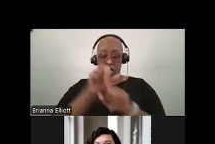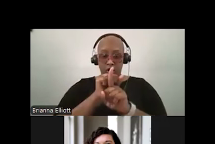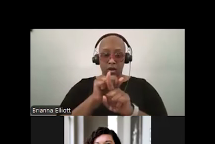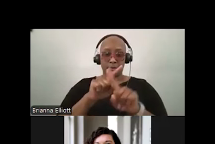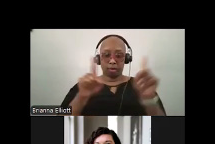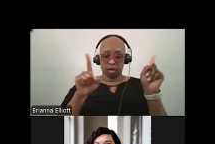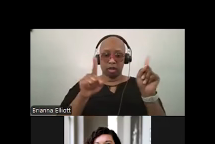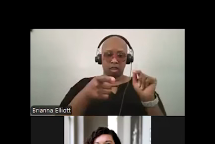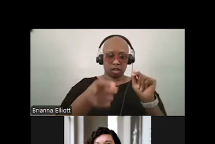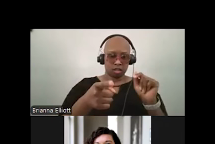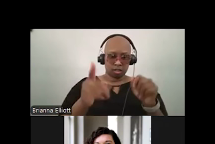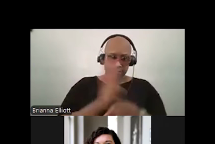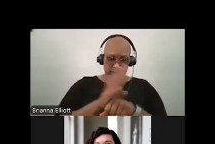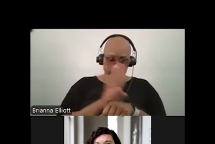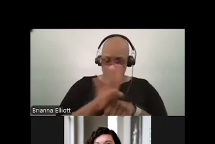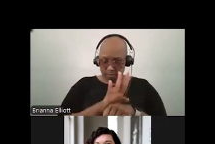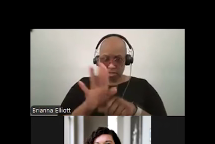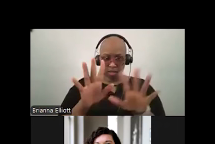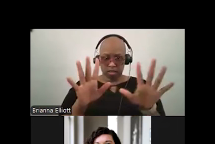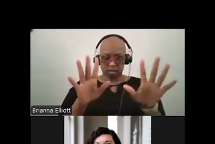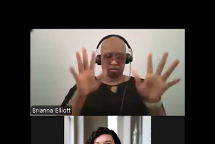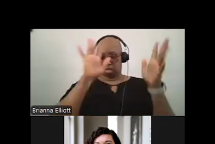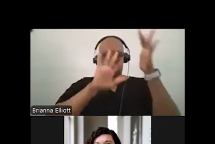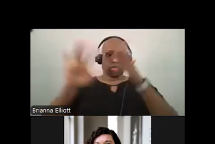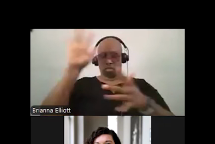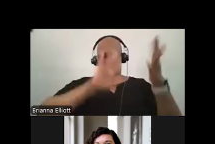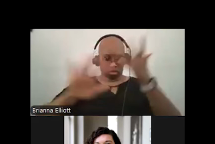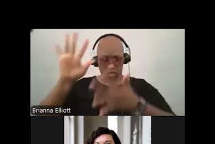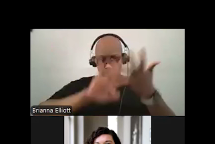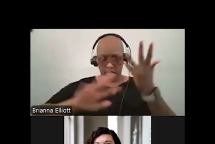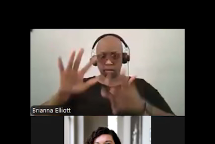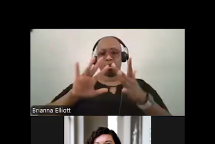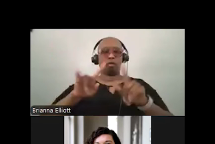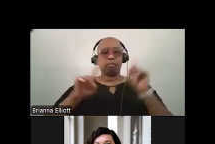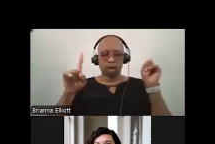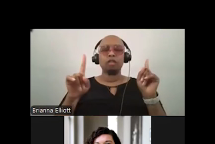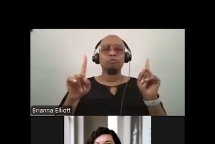but that's just so we can demonstrate a lot of things in one spot. So, one of the most